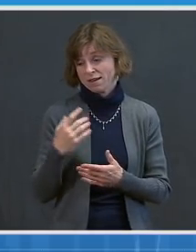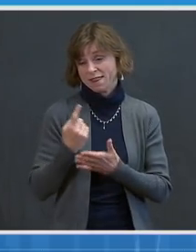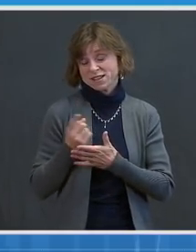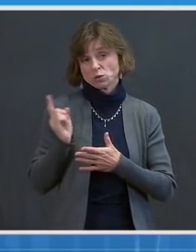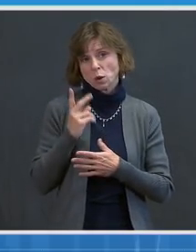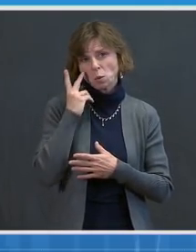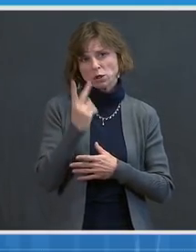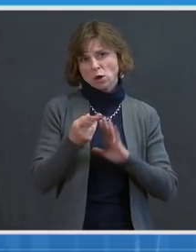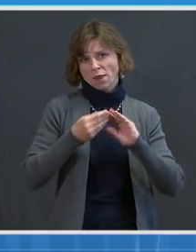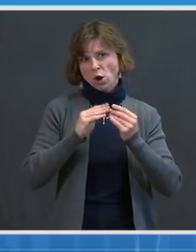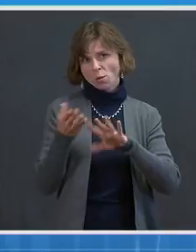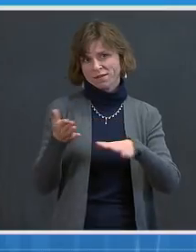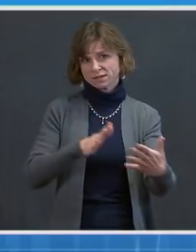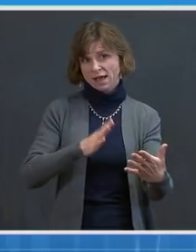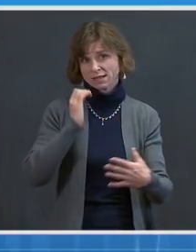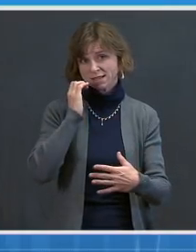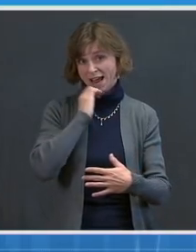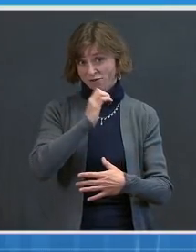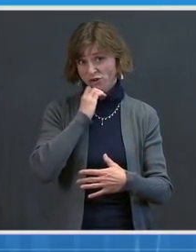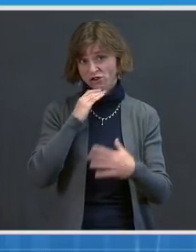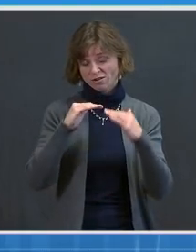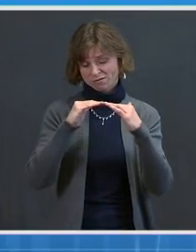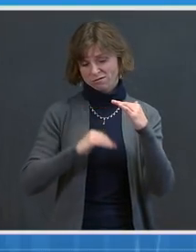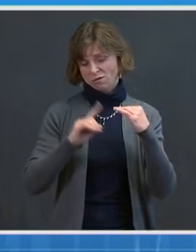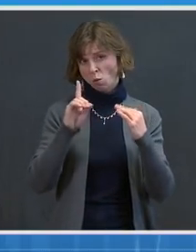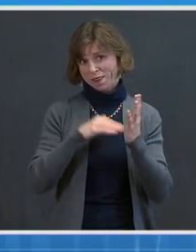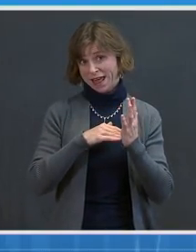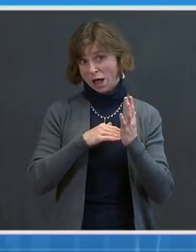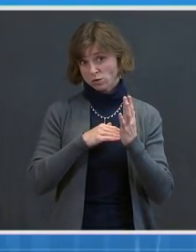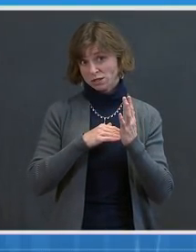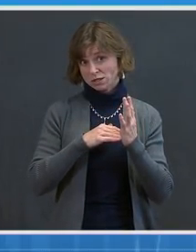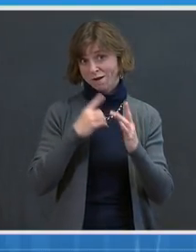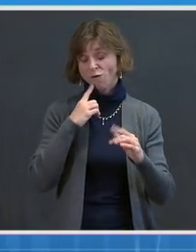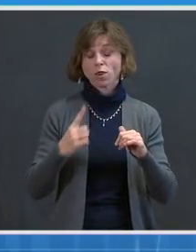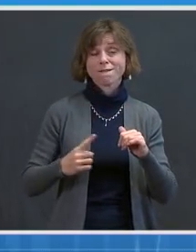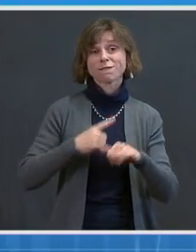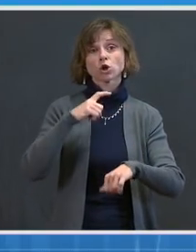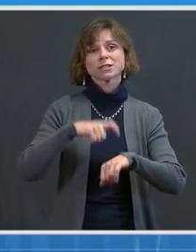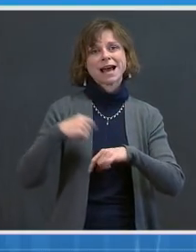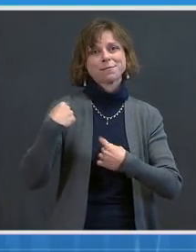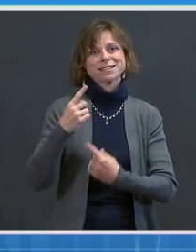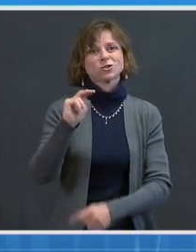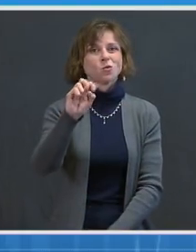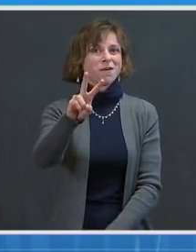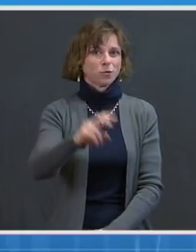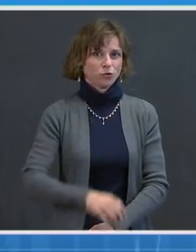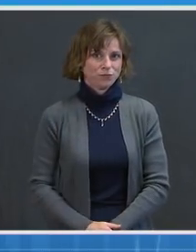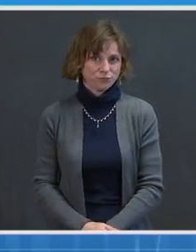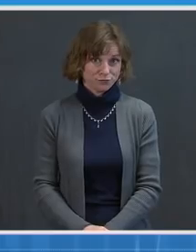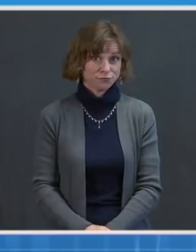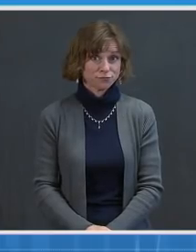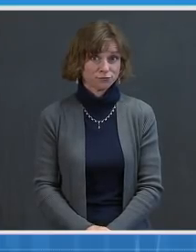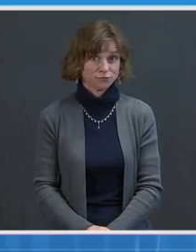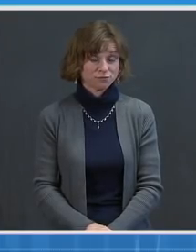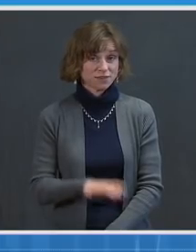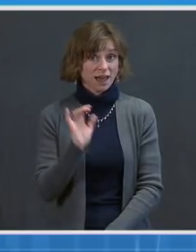drop below 1,000 for the first time since November. All of this is really good news.